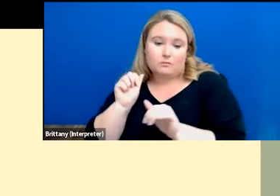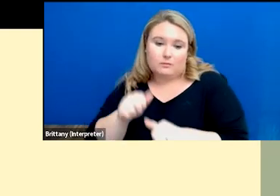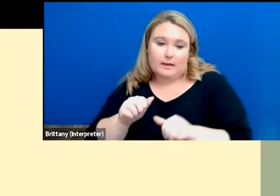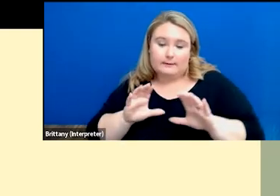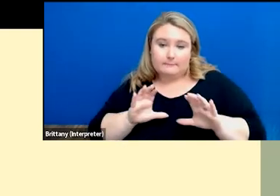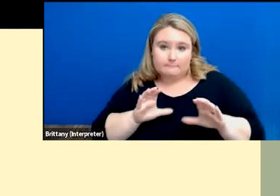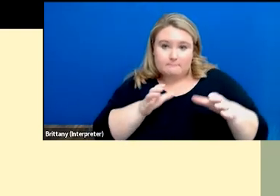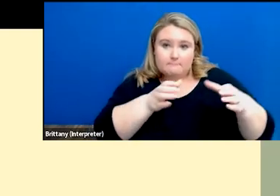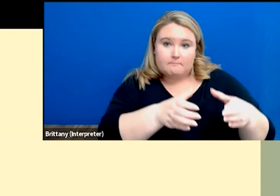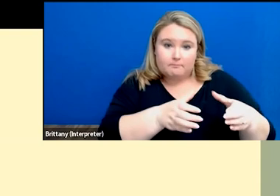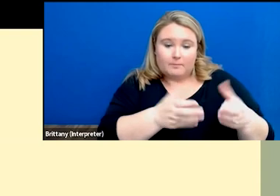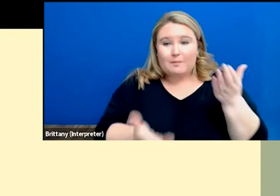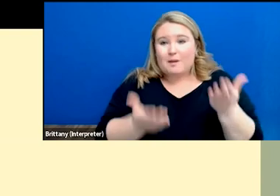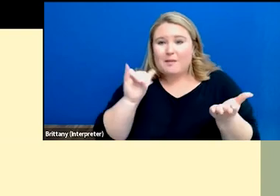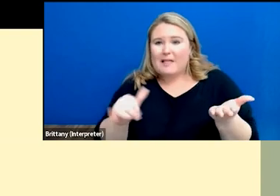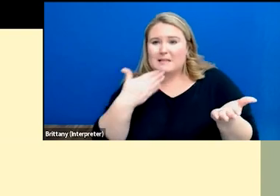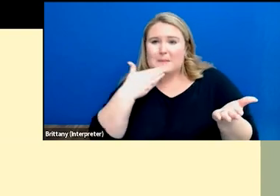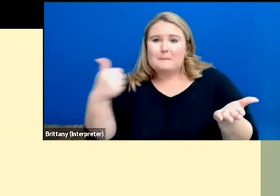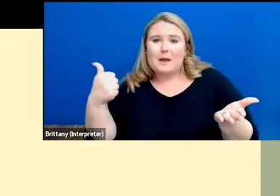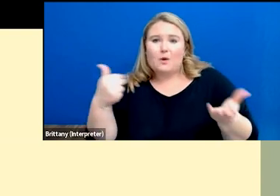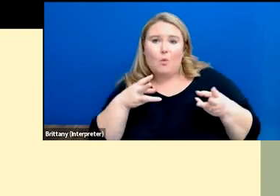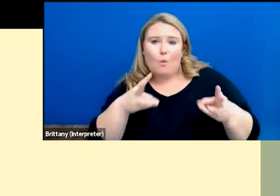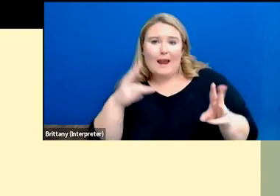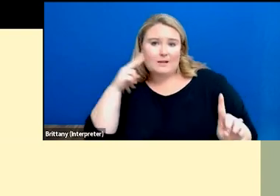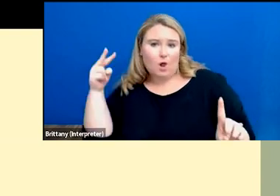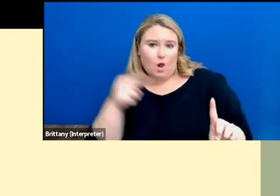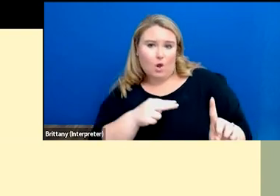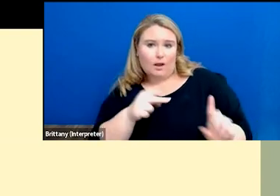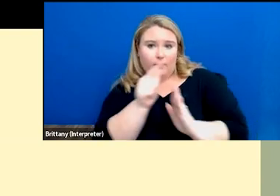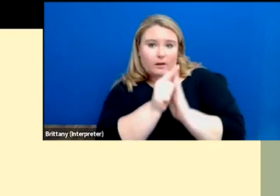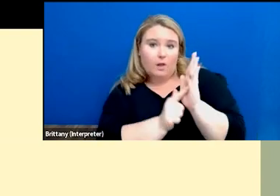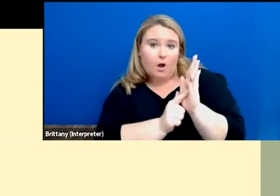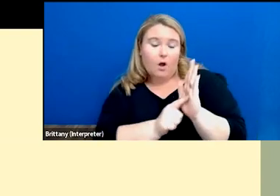Maybe this is a better way of looking at that law or that they can live in an apartment